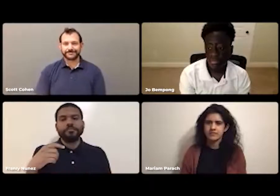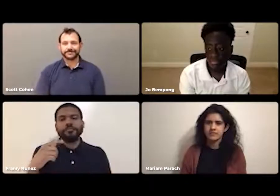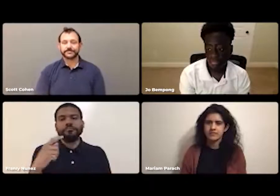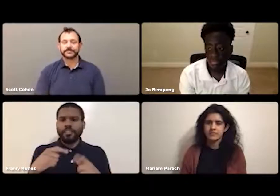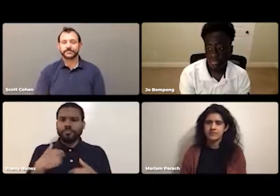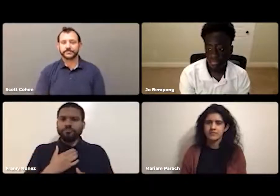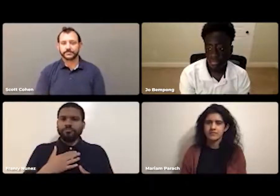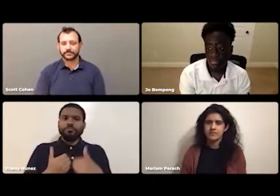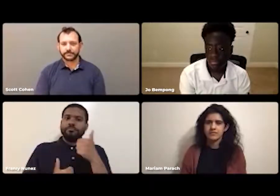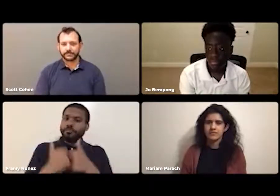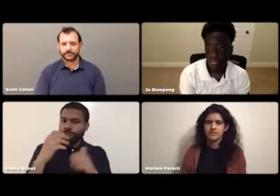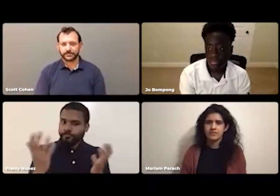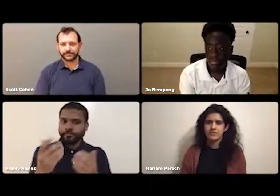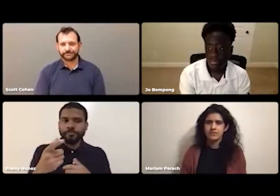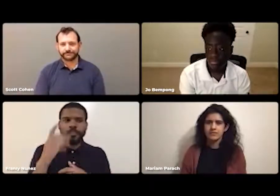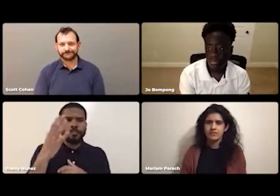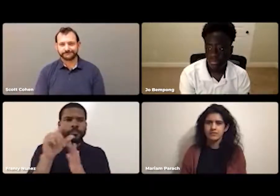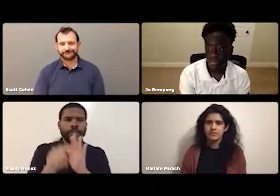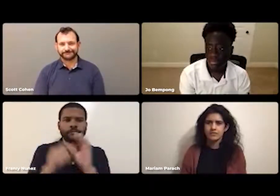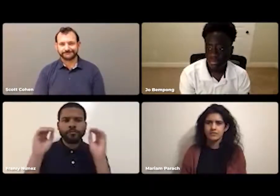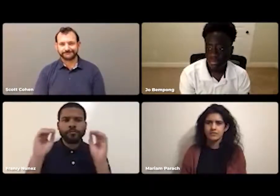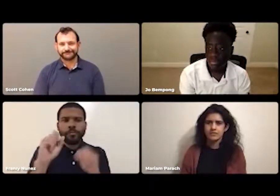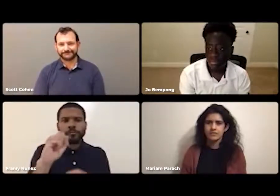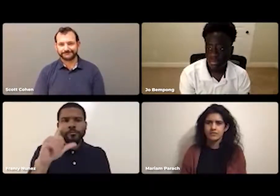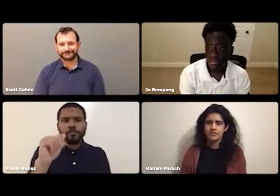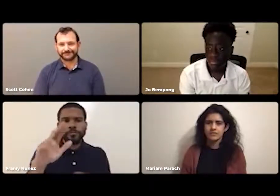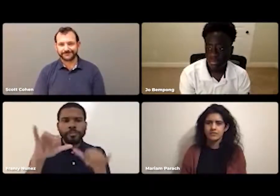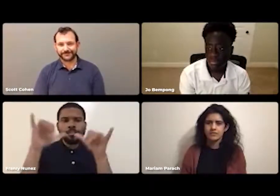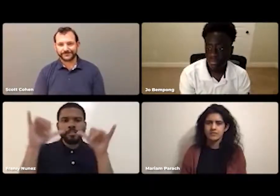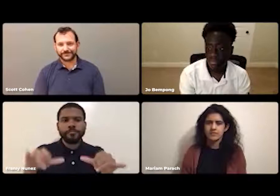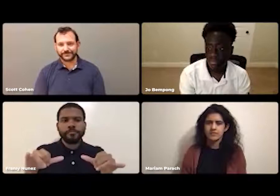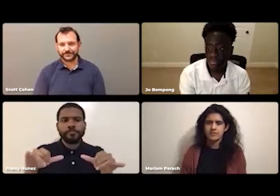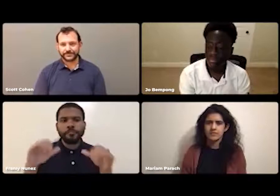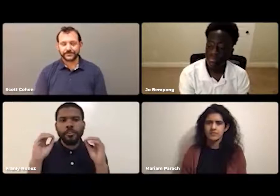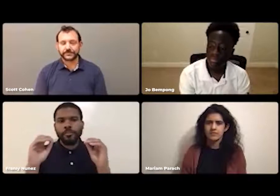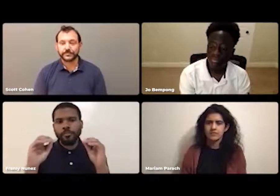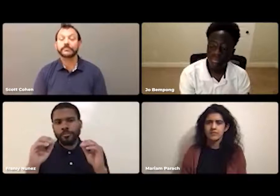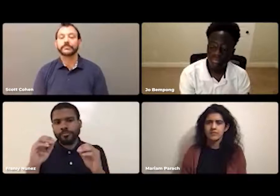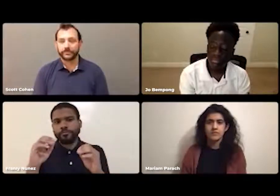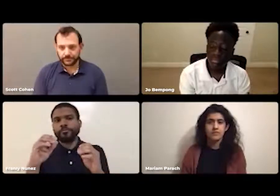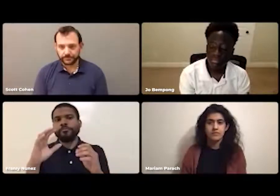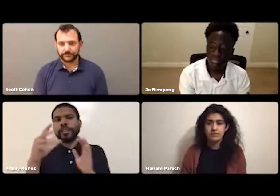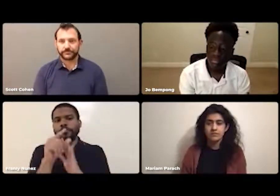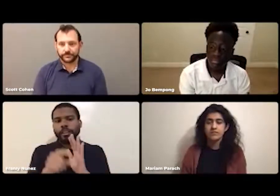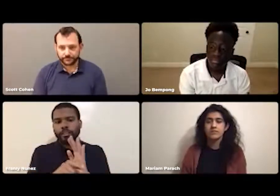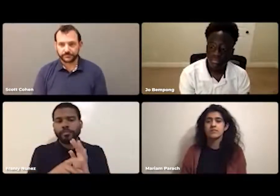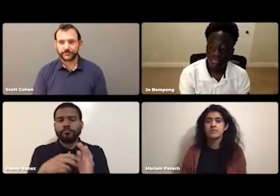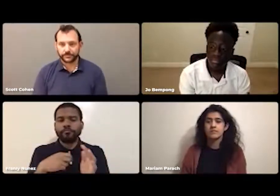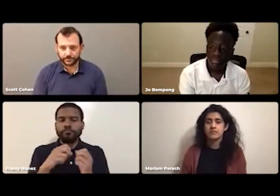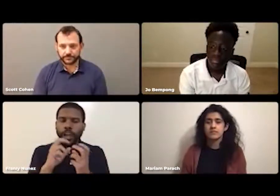They were in a math career. You didn't want to be a performer because you were shy. Start from that point. Well, that actually sums it up. [Laugh.] We can let the next person speak. Thank you! Okay, go ahead, Franly.